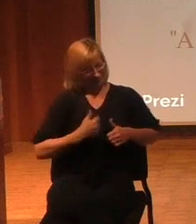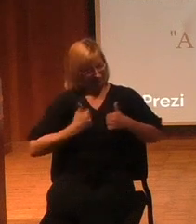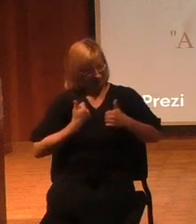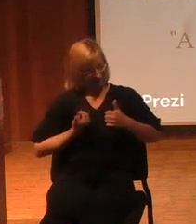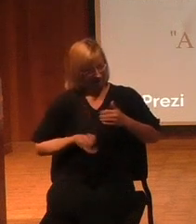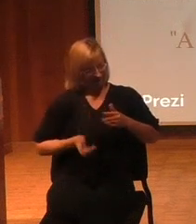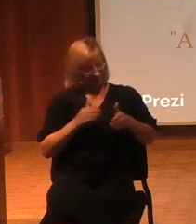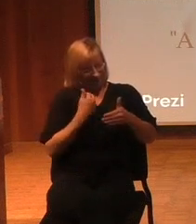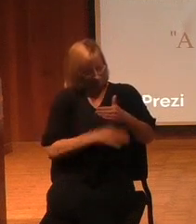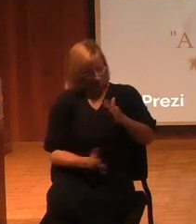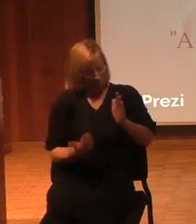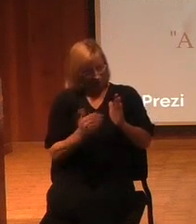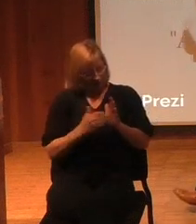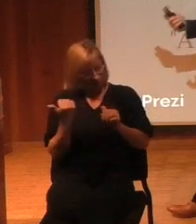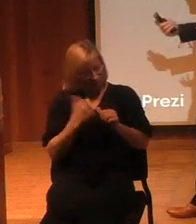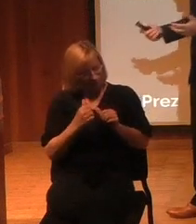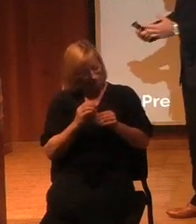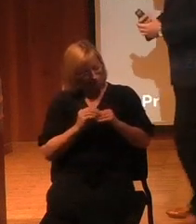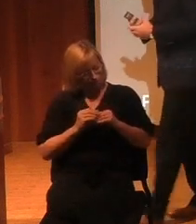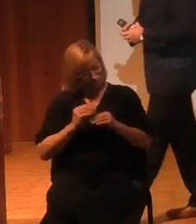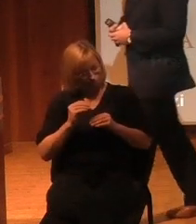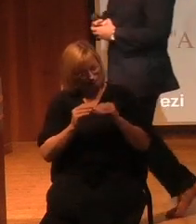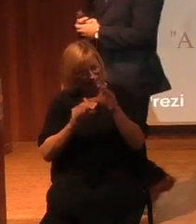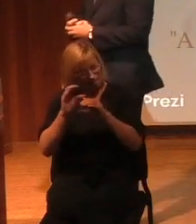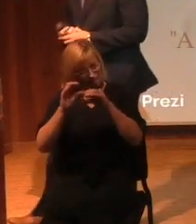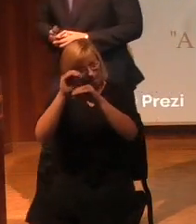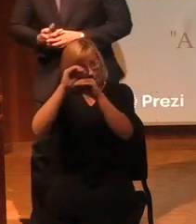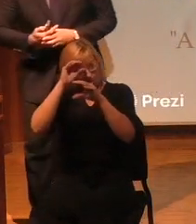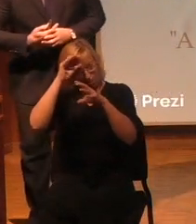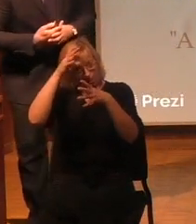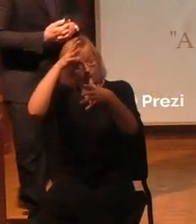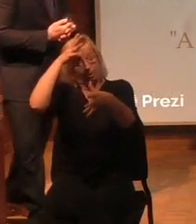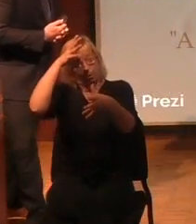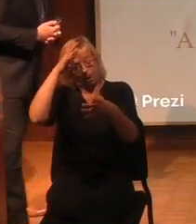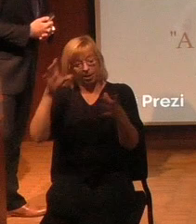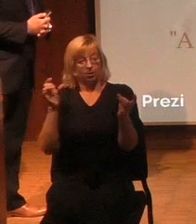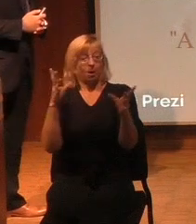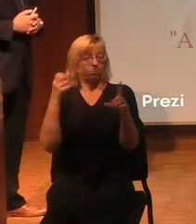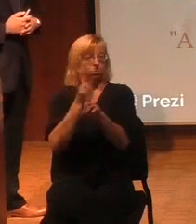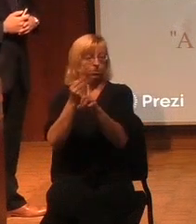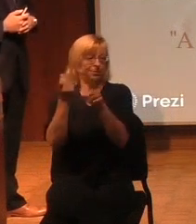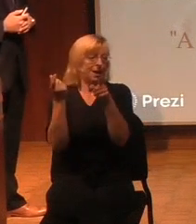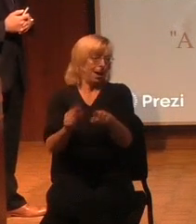So, it kind of compounds on itself. Then, catastrophic things obviously ensue.